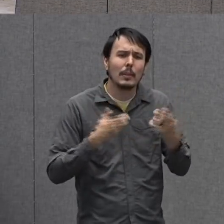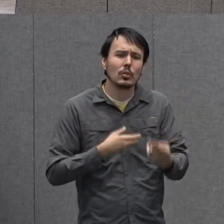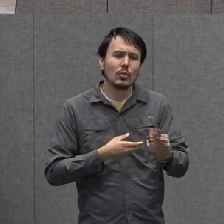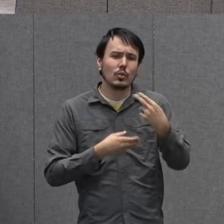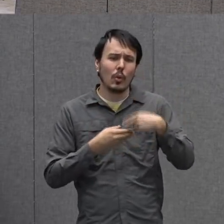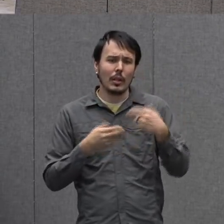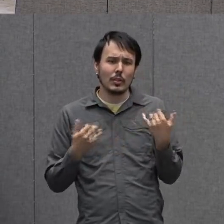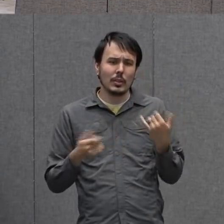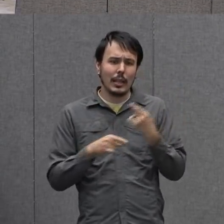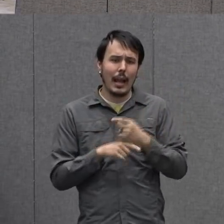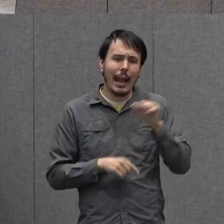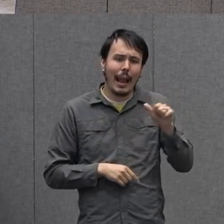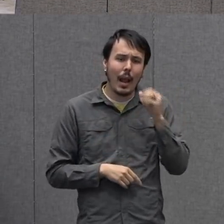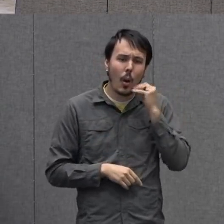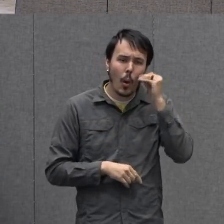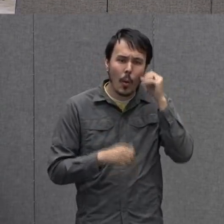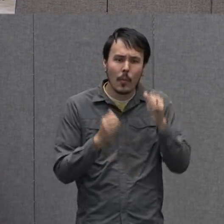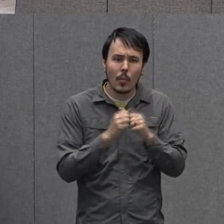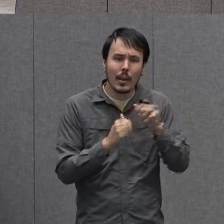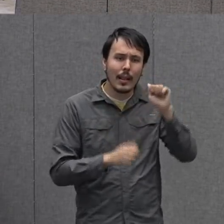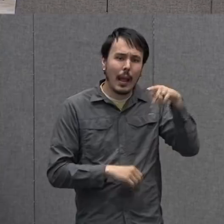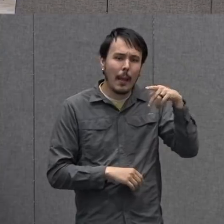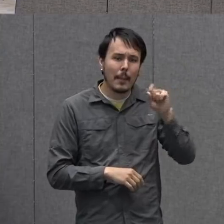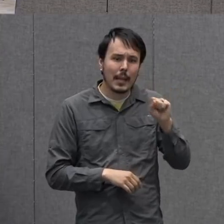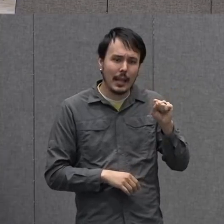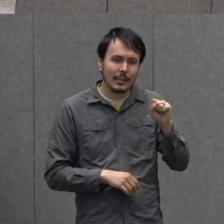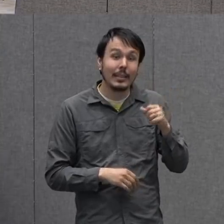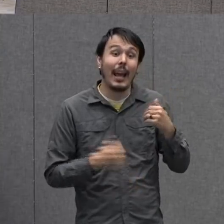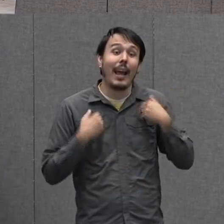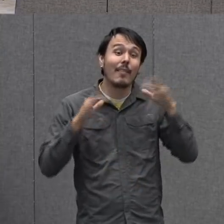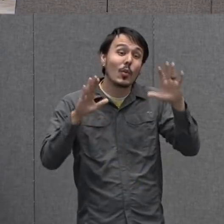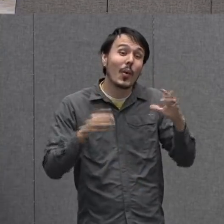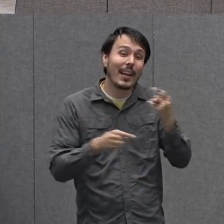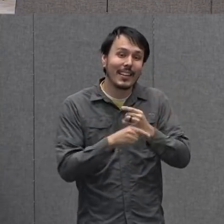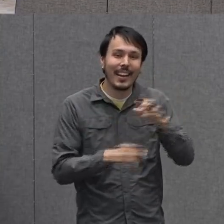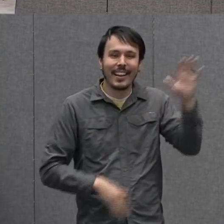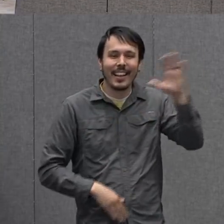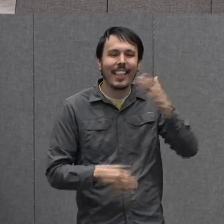here with @Home with APS, have a great day. Thanks mathematicians.